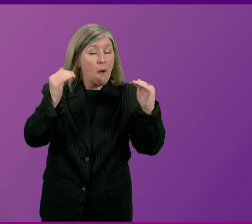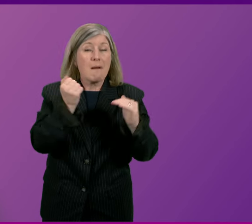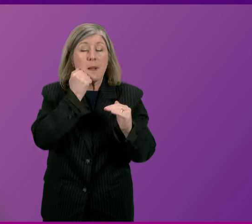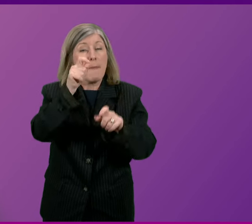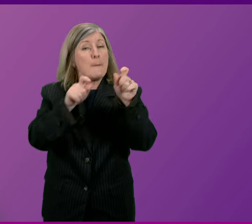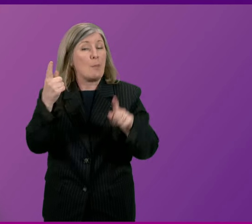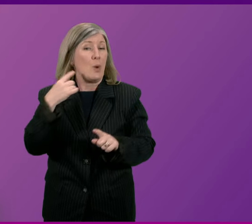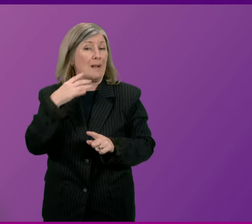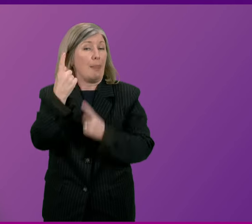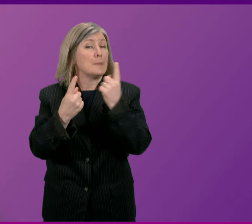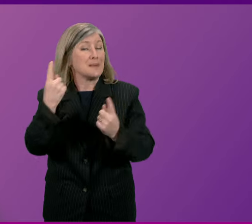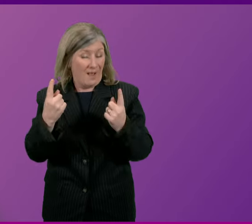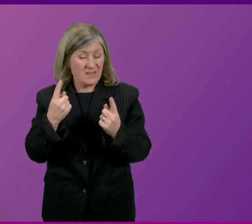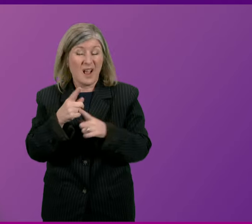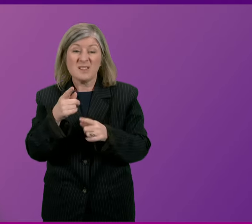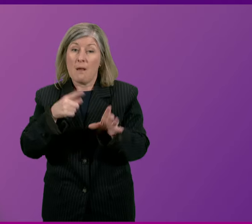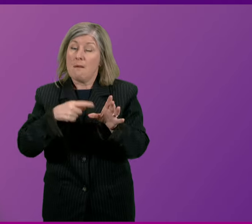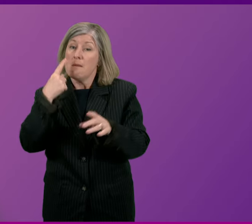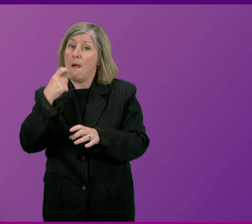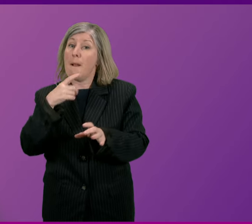with young men being three times more likely to die than women.